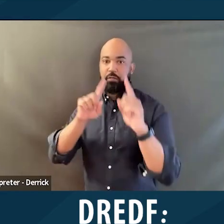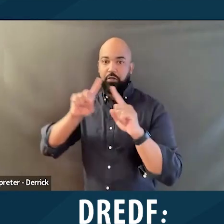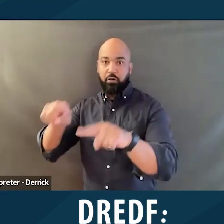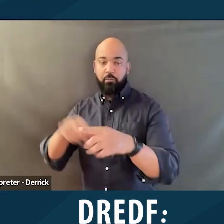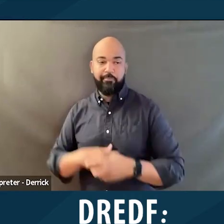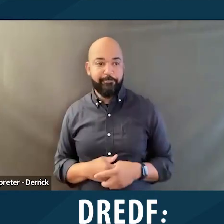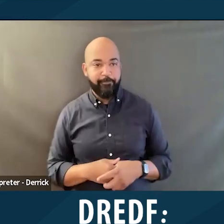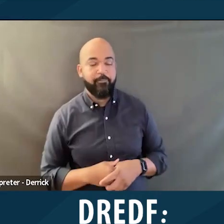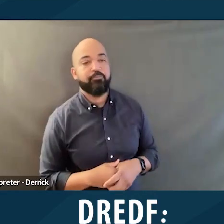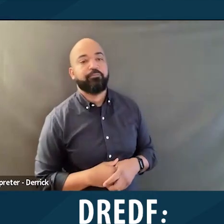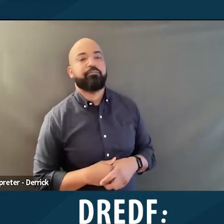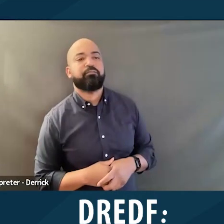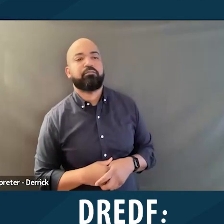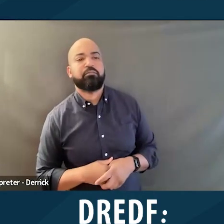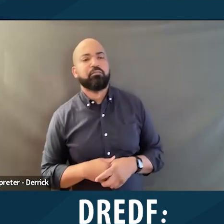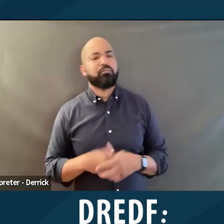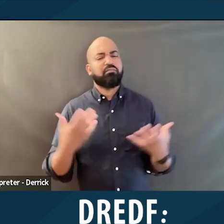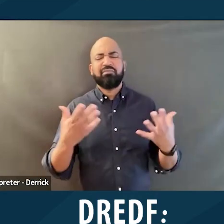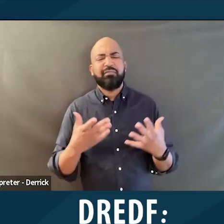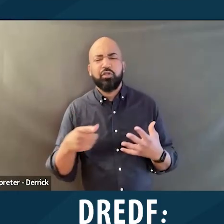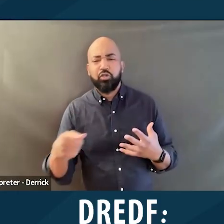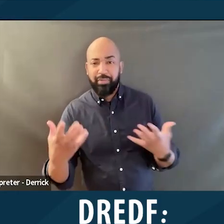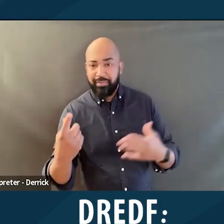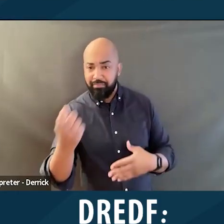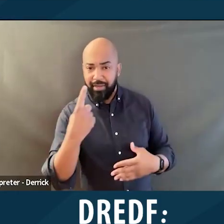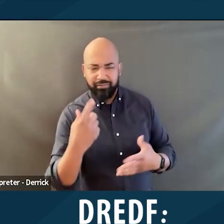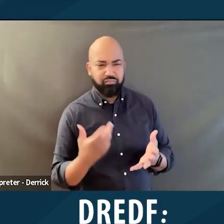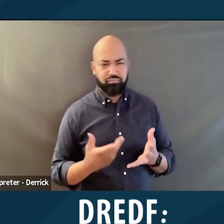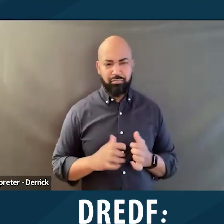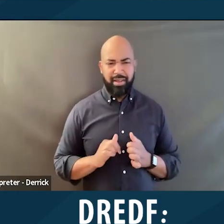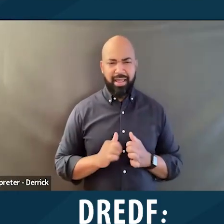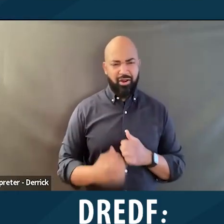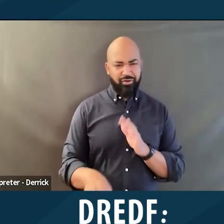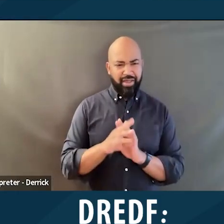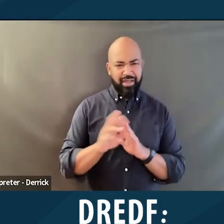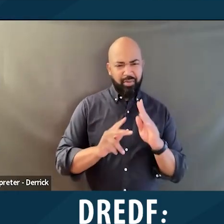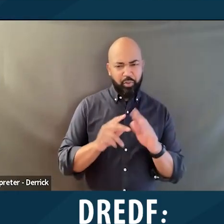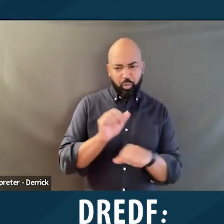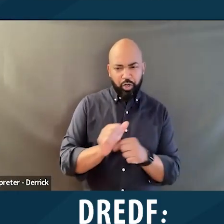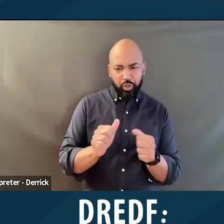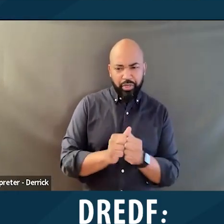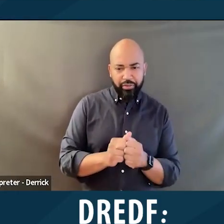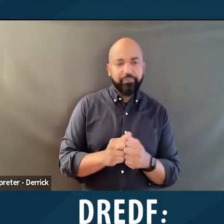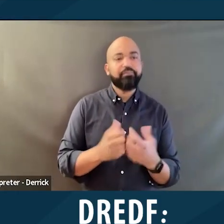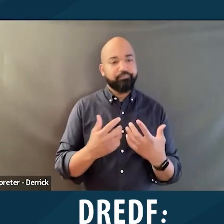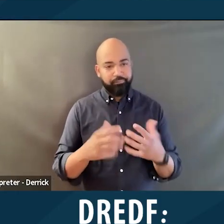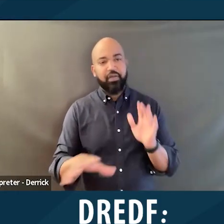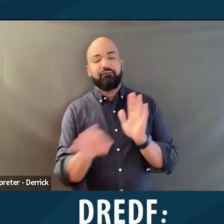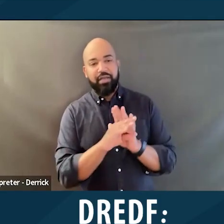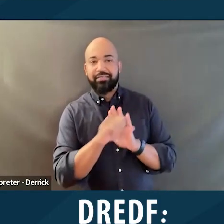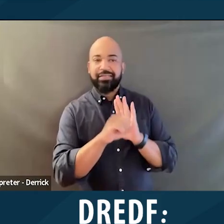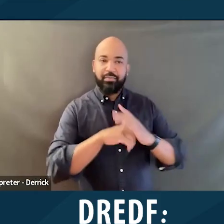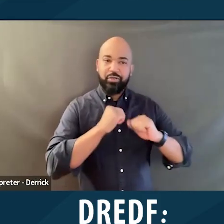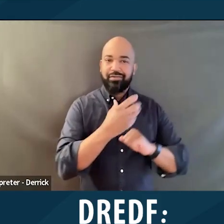How do you find people to work with? Find your state protection and advocacy agency at